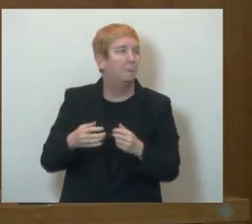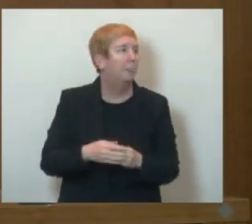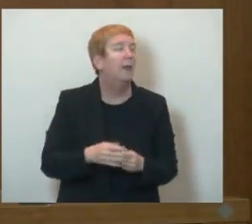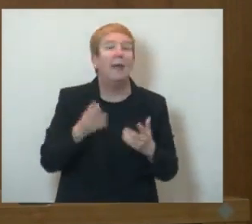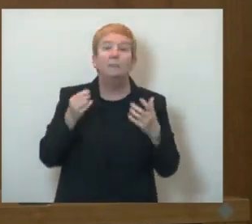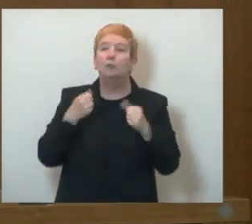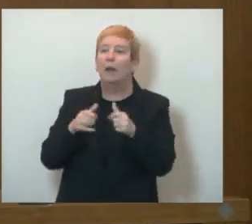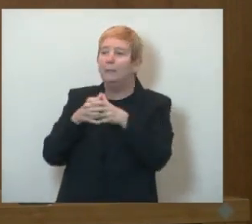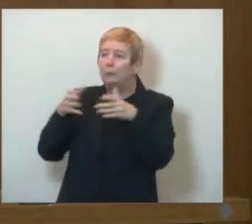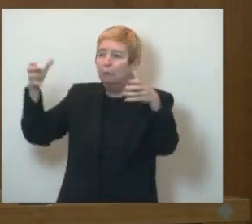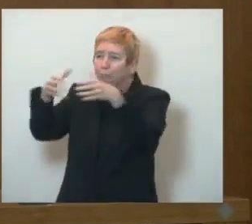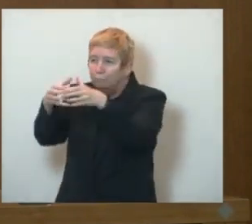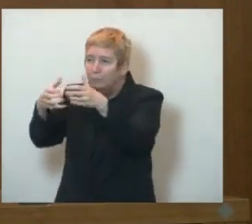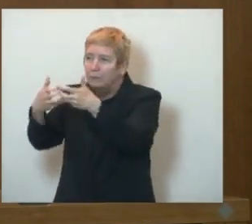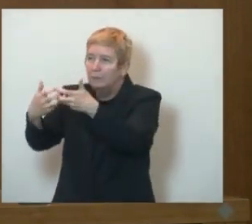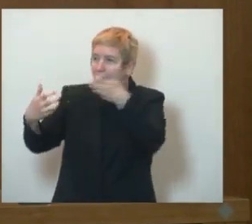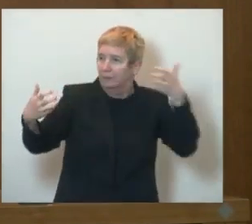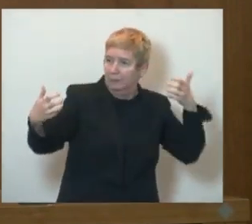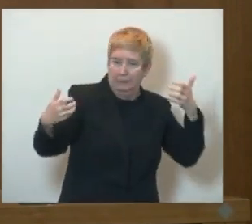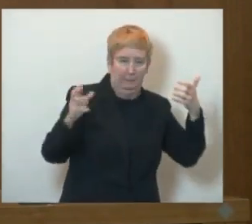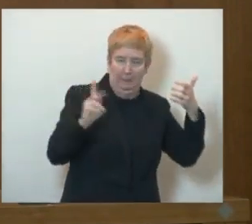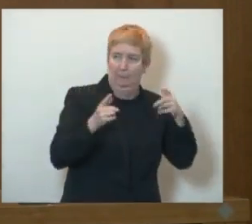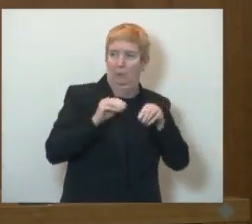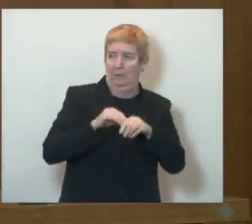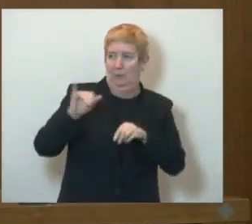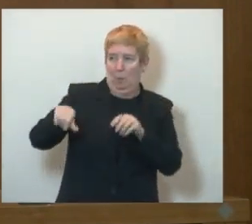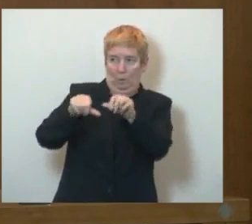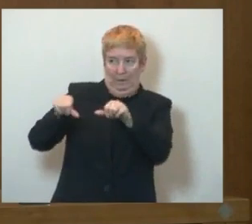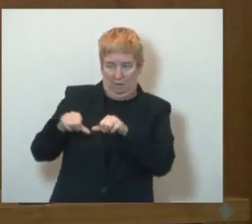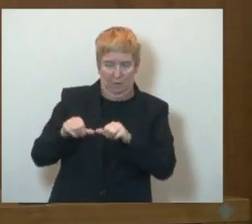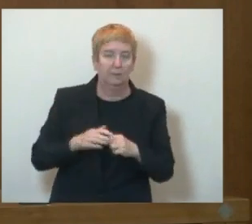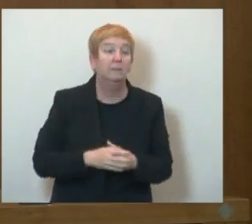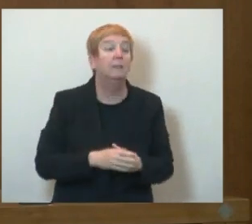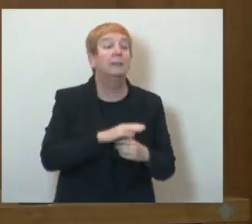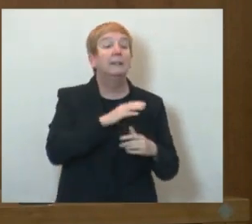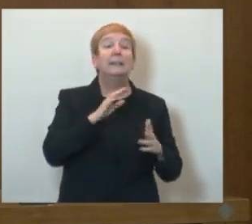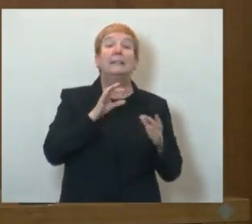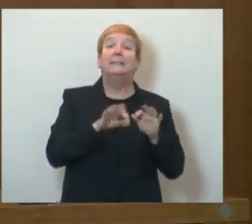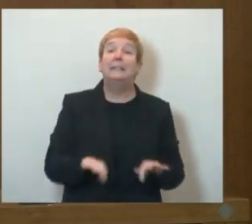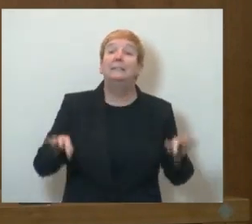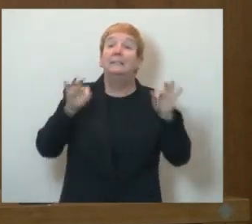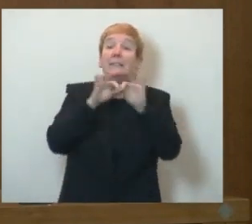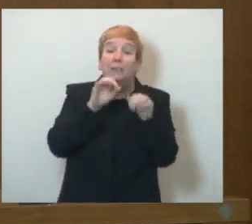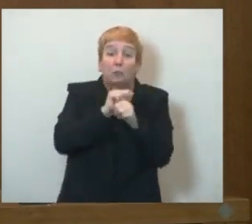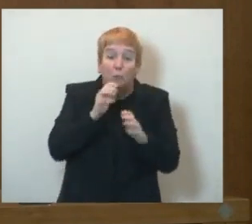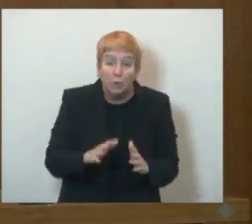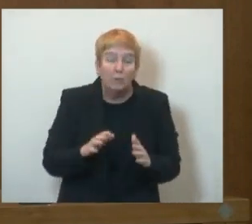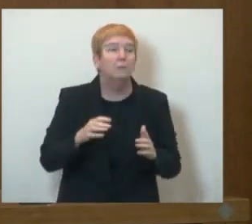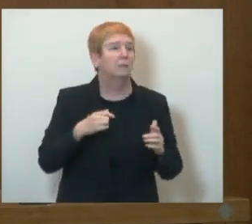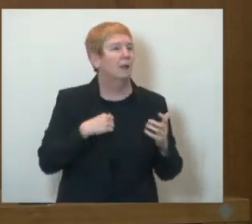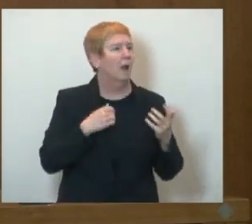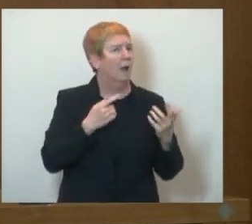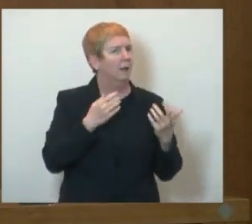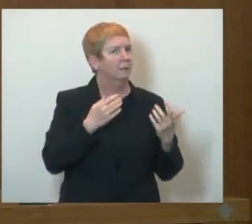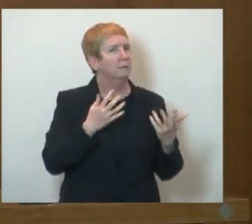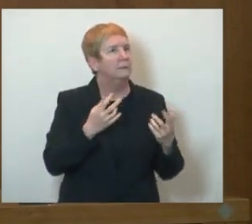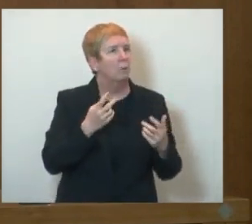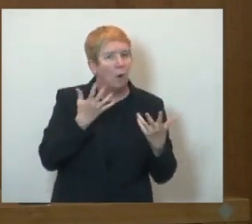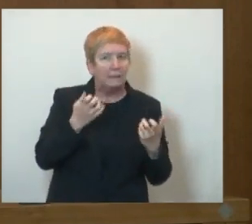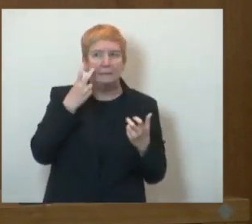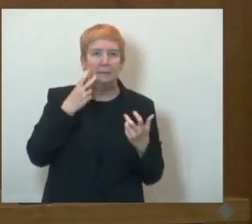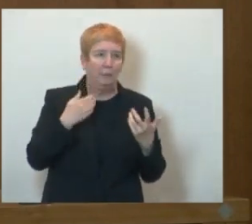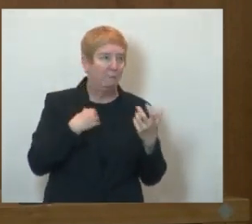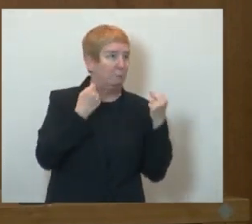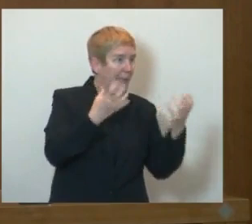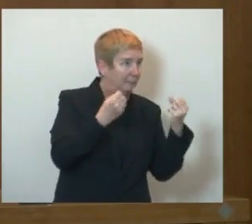WE HAVE A DIFFERENT STRATEGY LOOKING AT INFECTION CONTROL TECHNIQUES AND HELPING TO ISOLATE AND SEPARATE THE INDIVIDUALS IN THOSE HOMES AS FOR ESSENTIAL WORKERS.